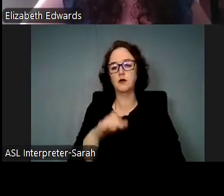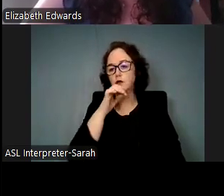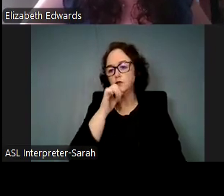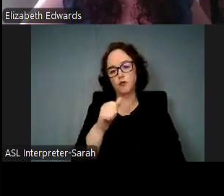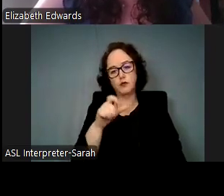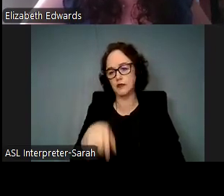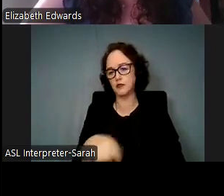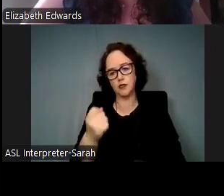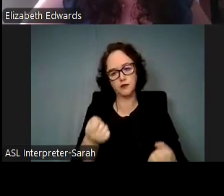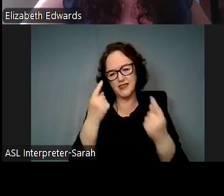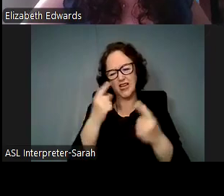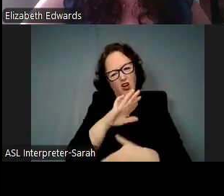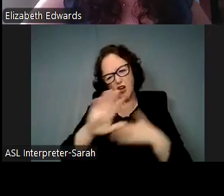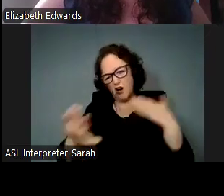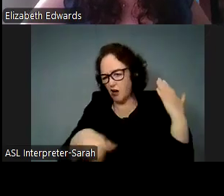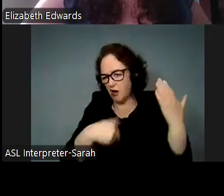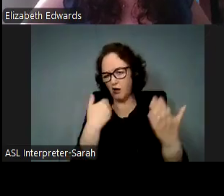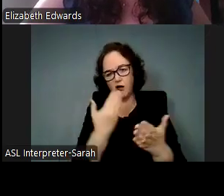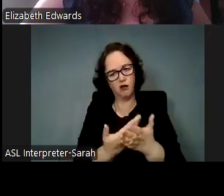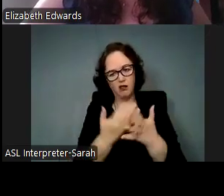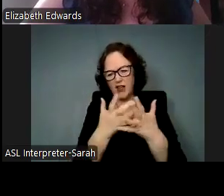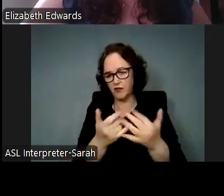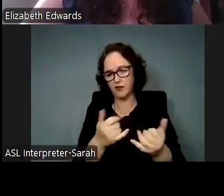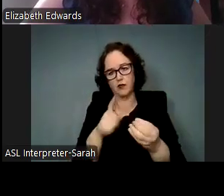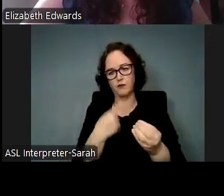waiver to write an effective comment. As I said before, all